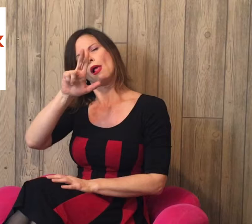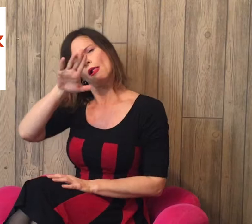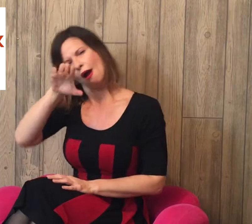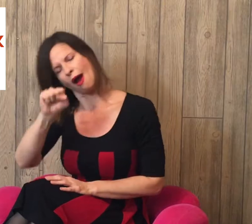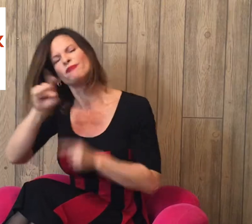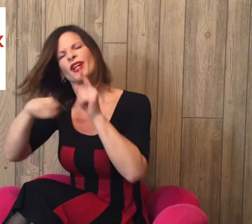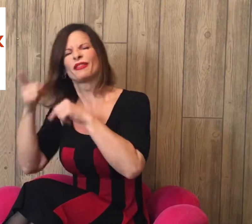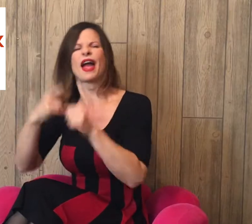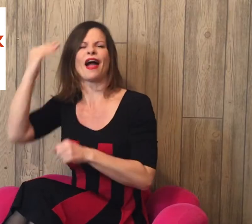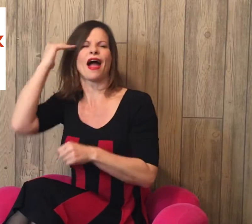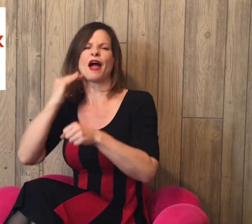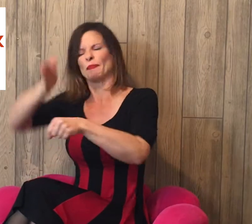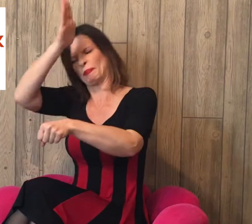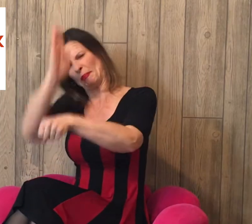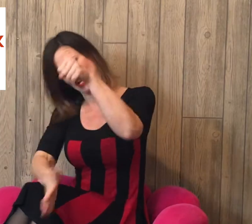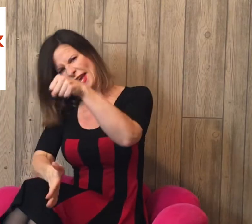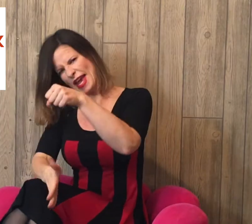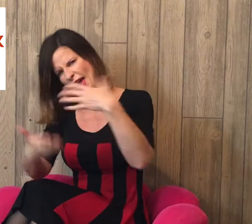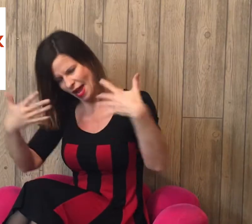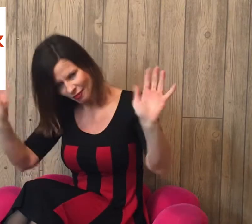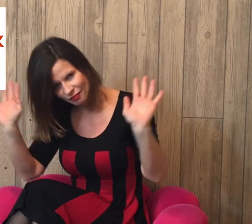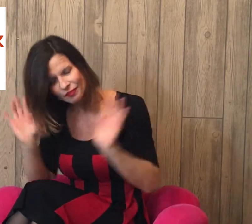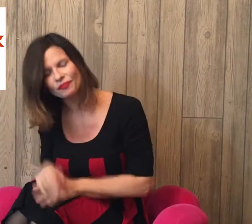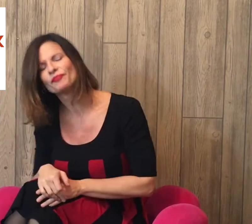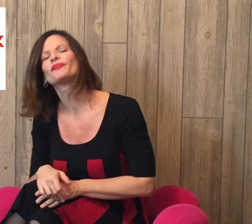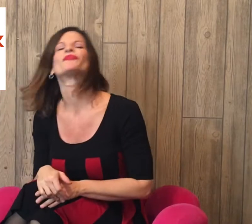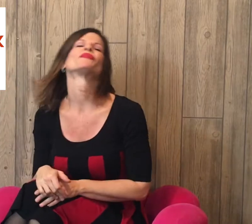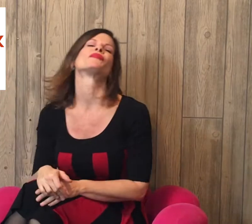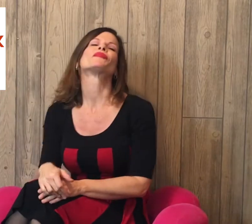St. Valentine was sentenced to be attacked by clubs and then beheaded.